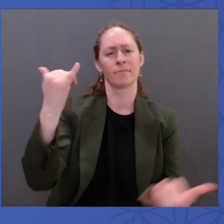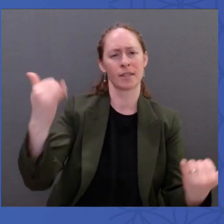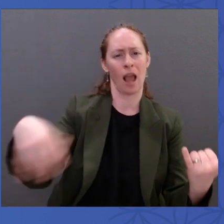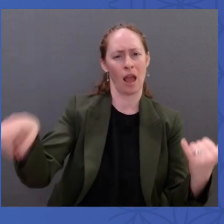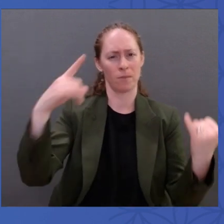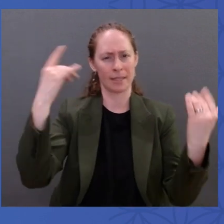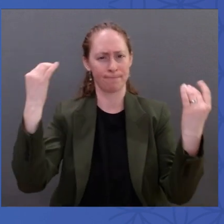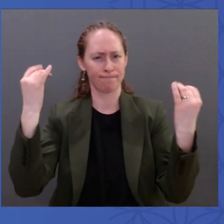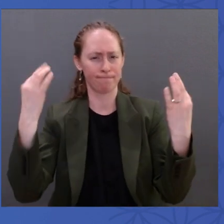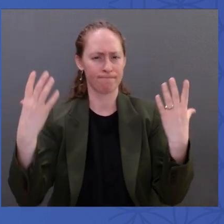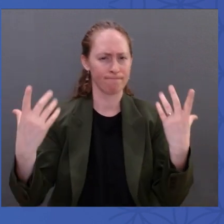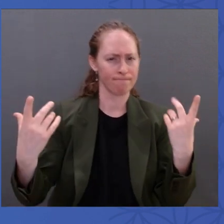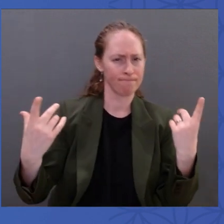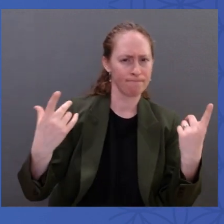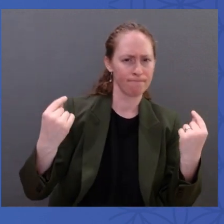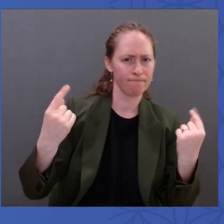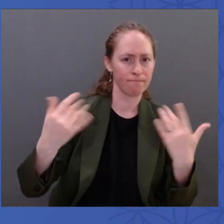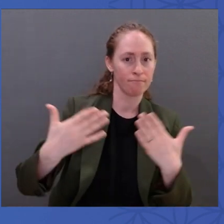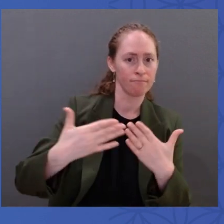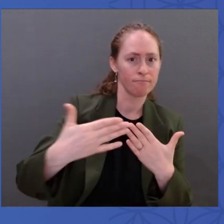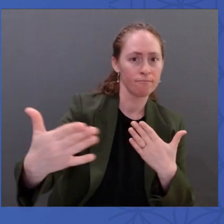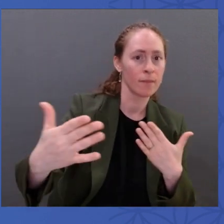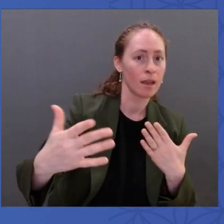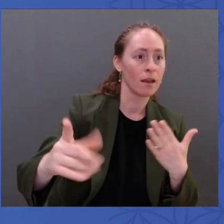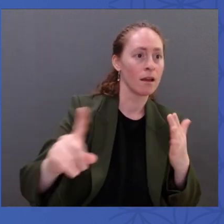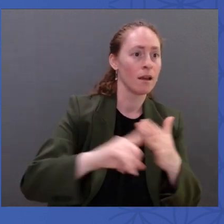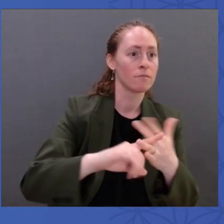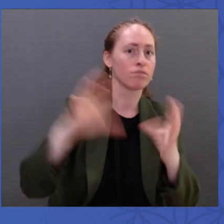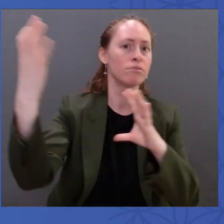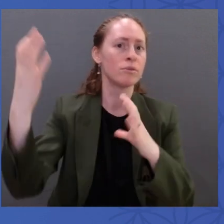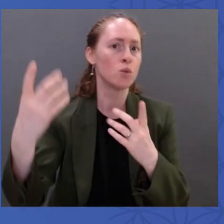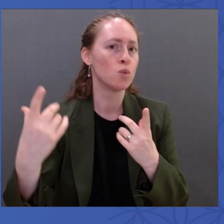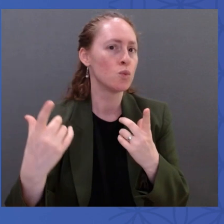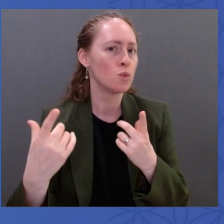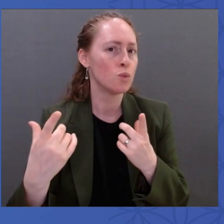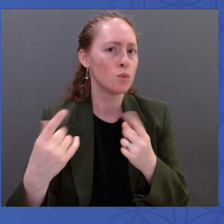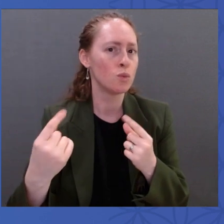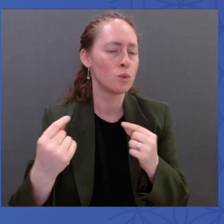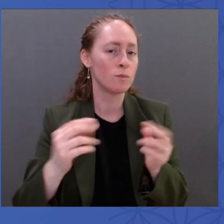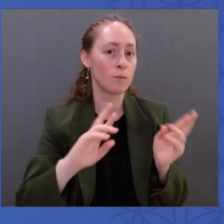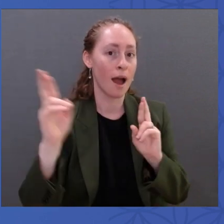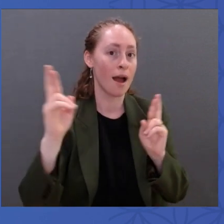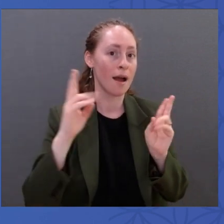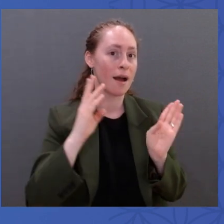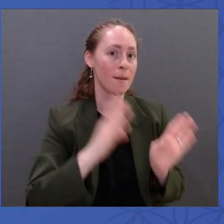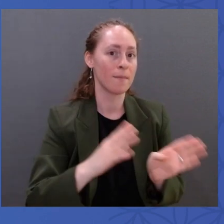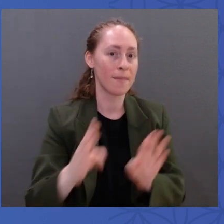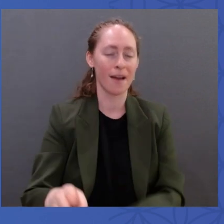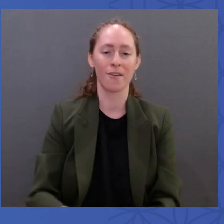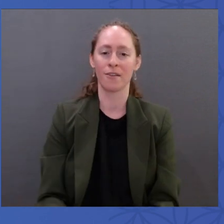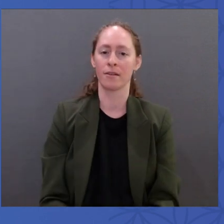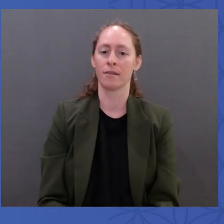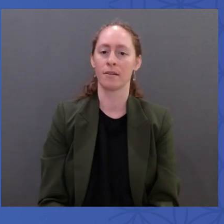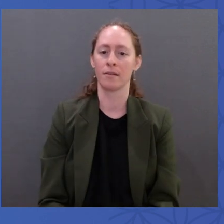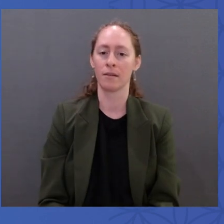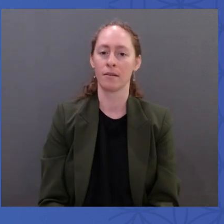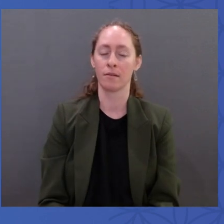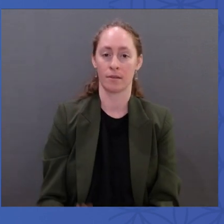COVID 19 pandemic has also taught us that only through collective efforts and strong cooperation